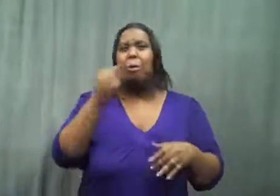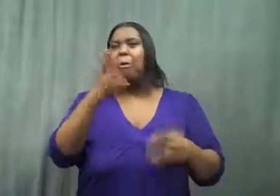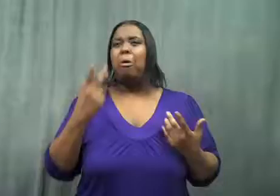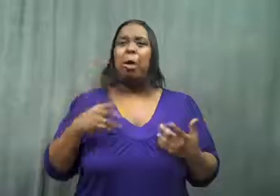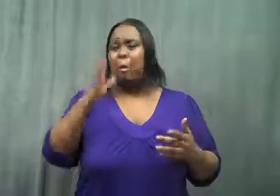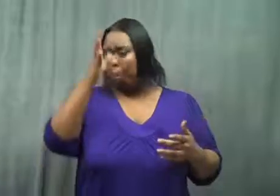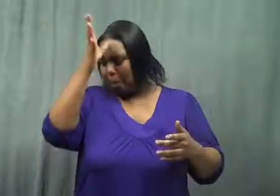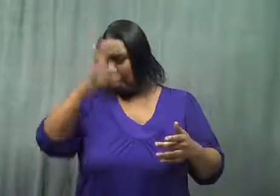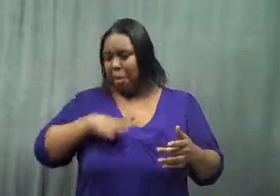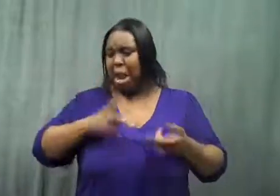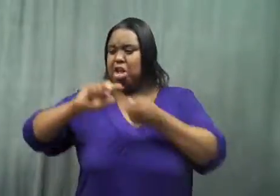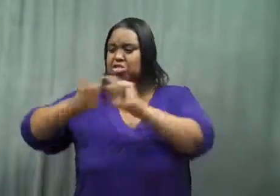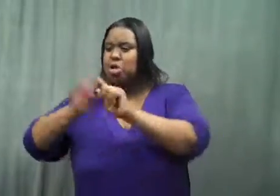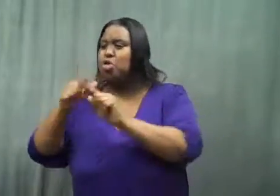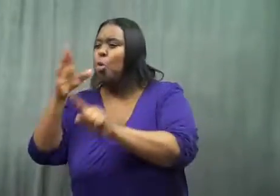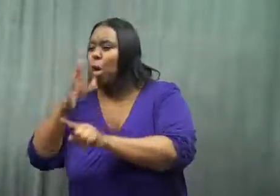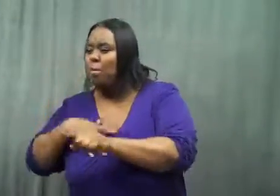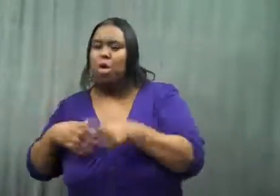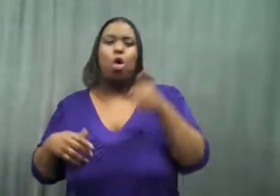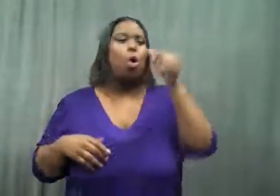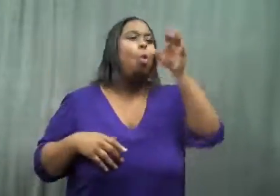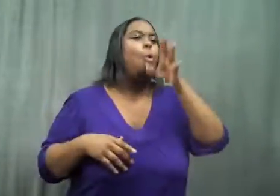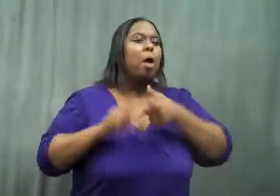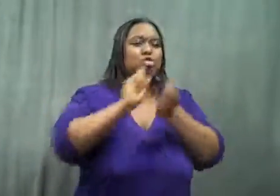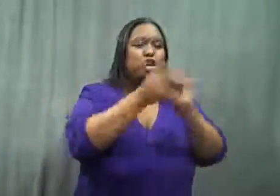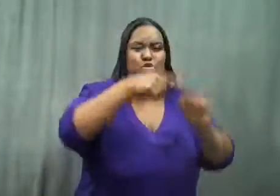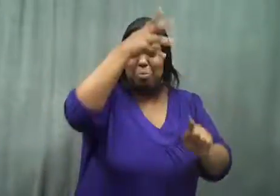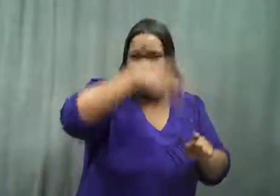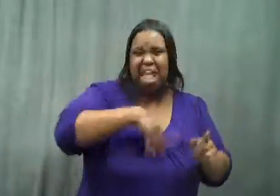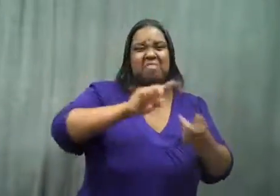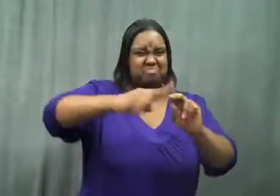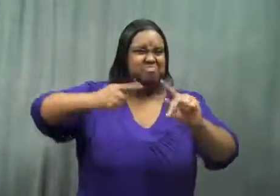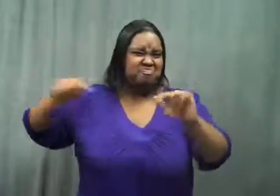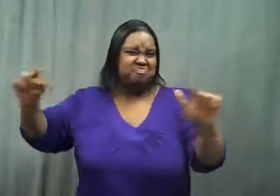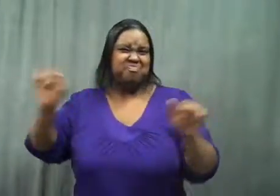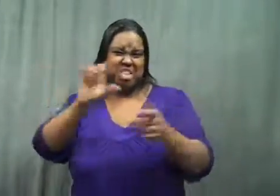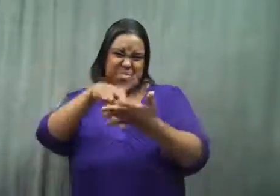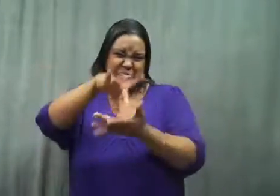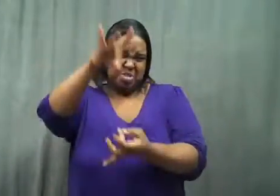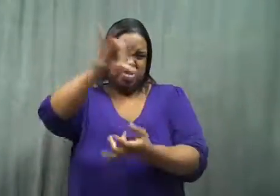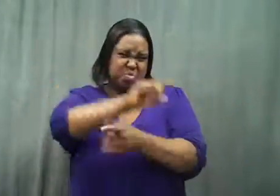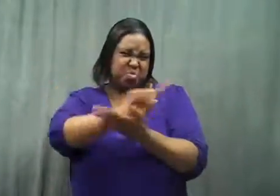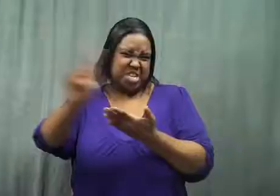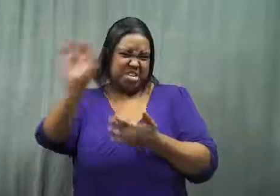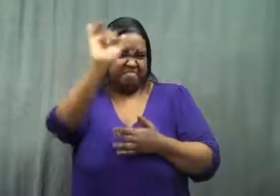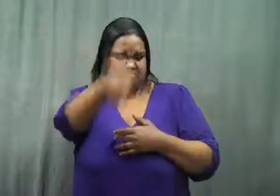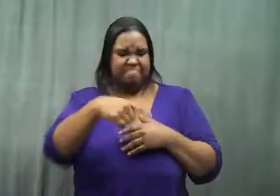or men wearing women's clothing, and vice versa.